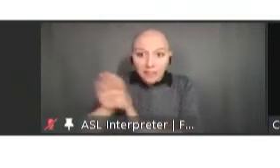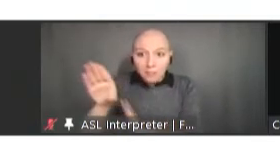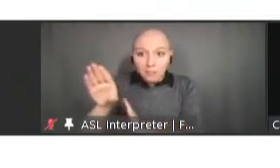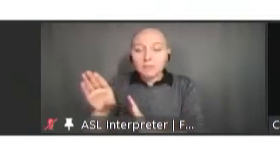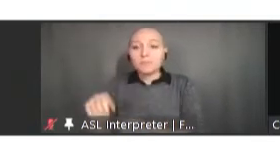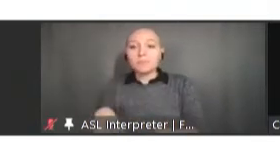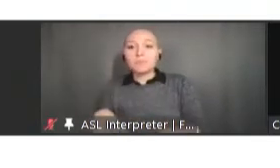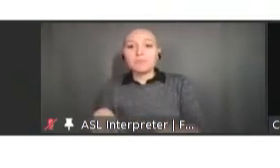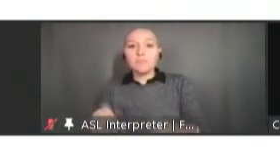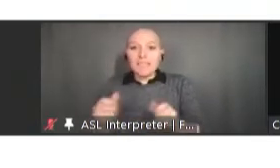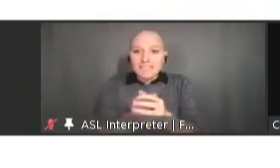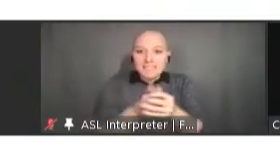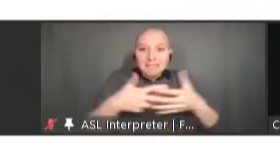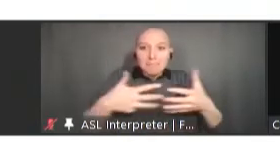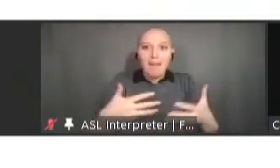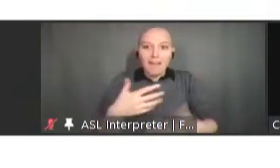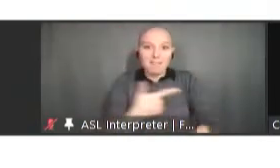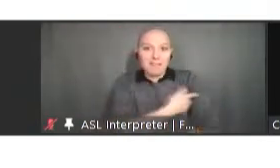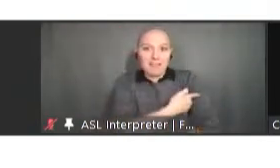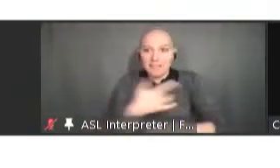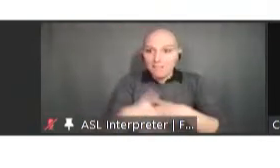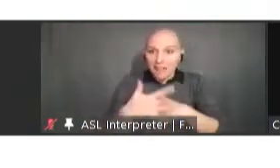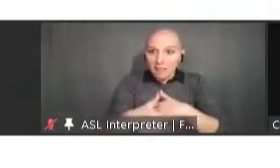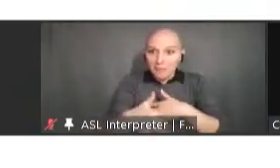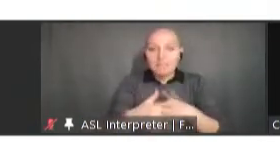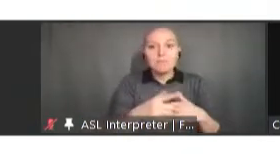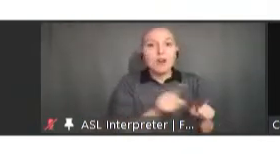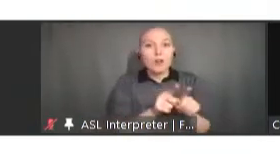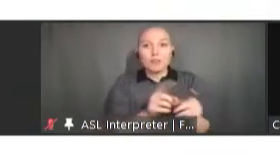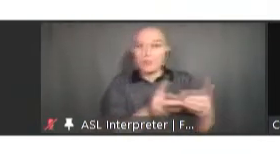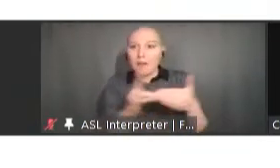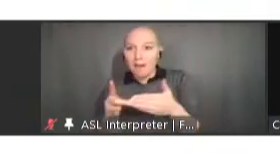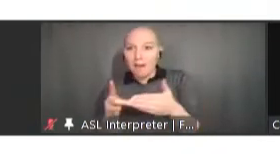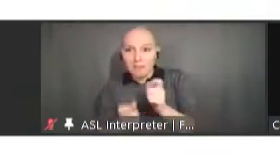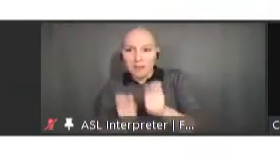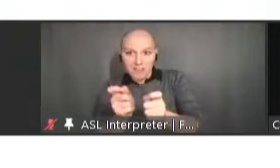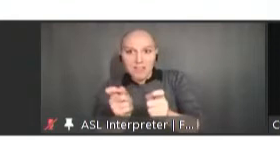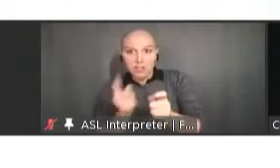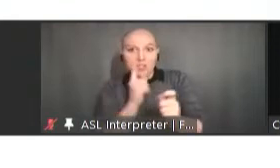and guide modifications for use of vaccines with regard to dose, boosters, and strain updates.